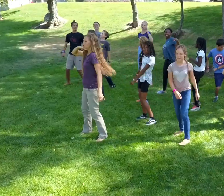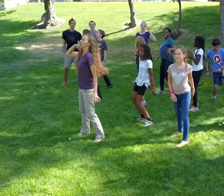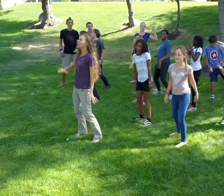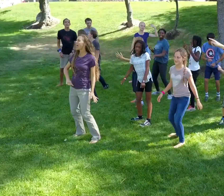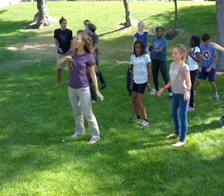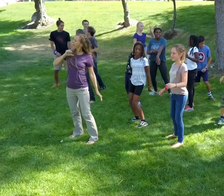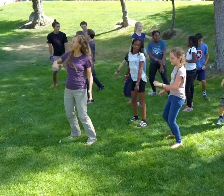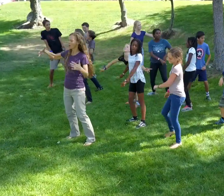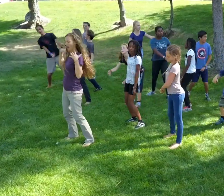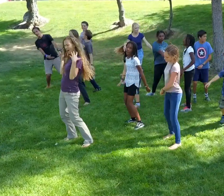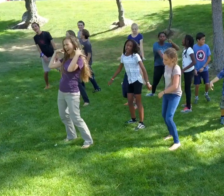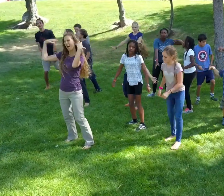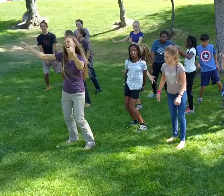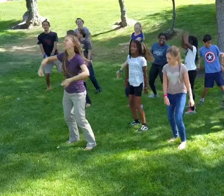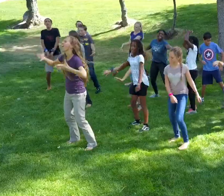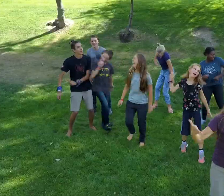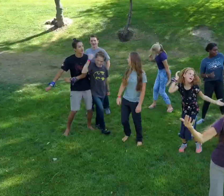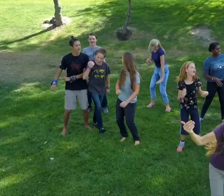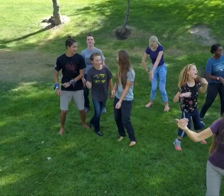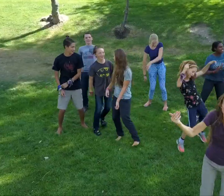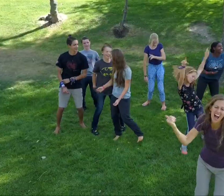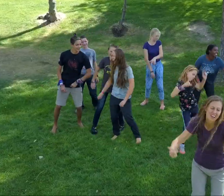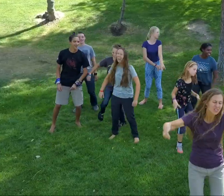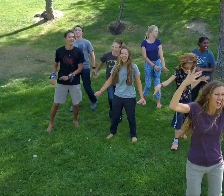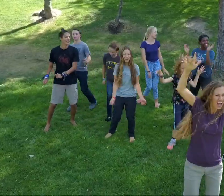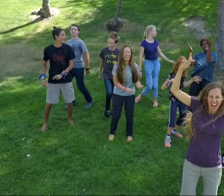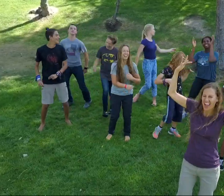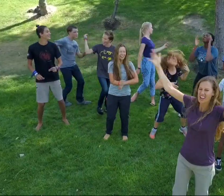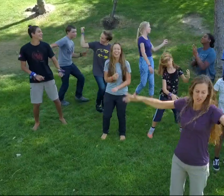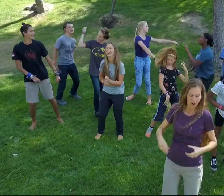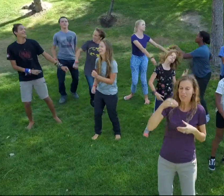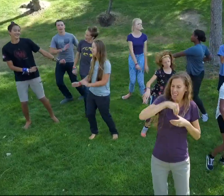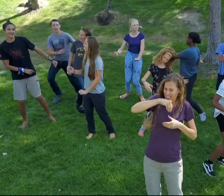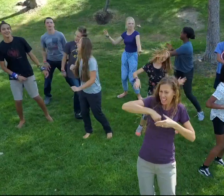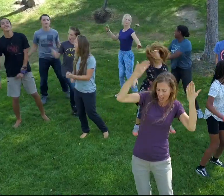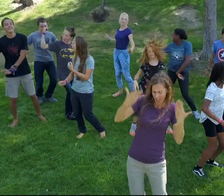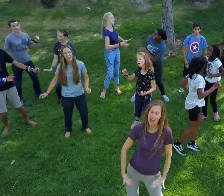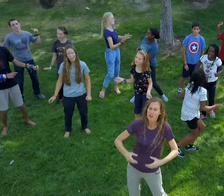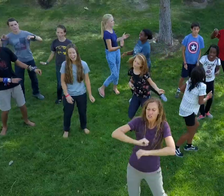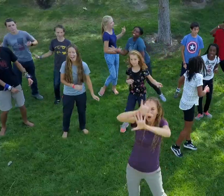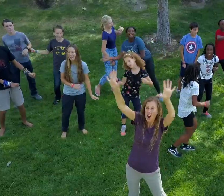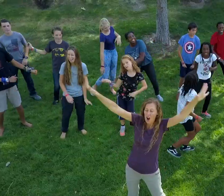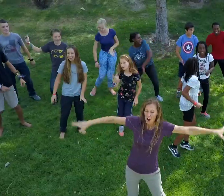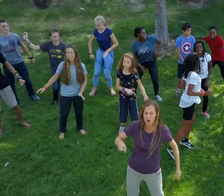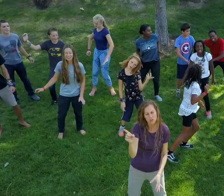So hold your head up high It's your time to shine From the inside out it shows